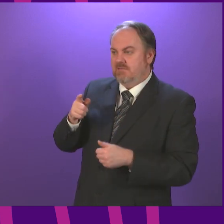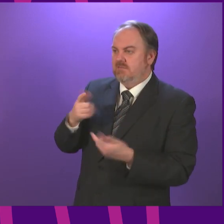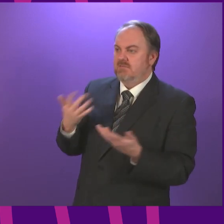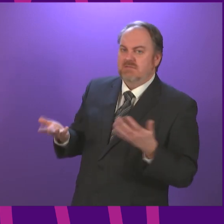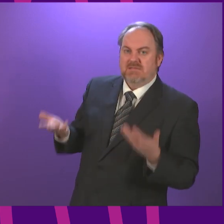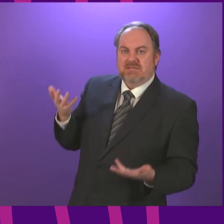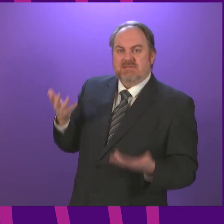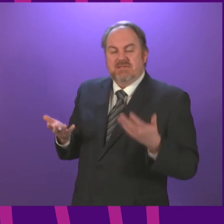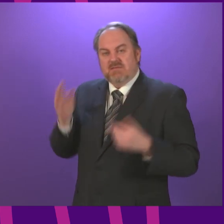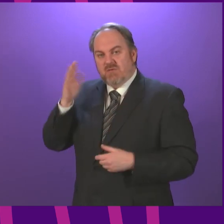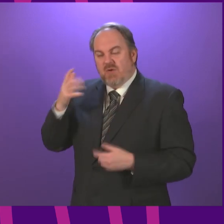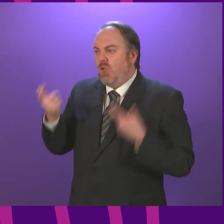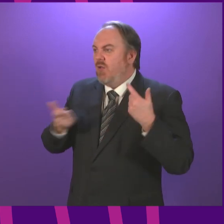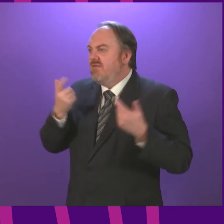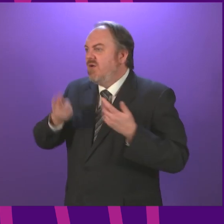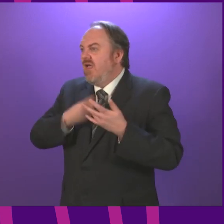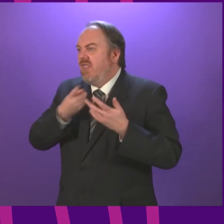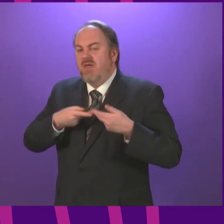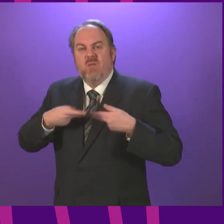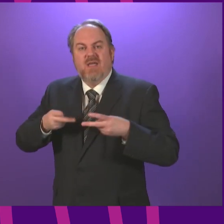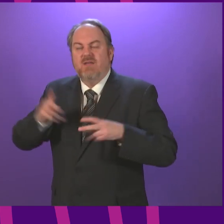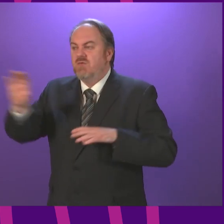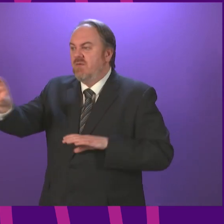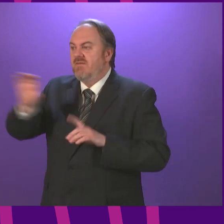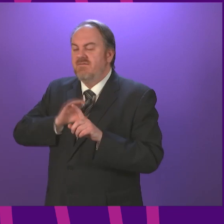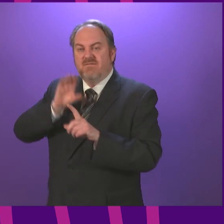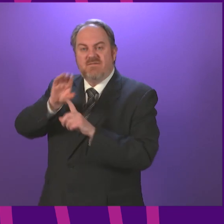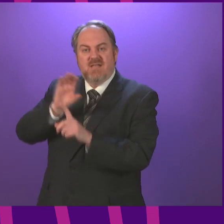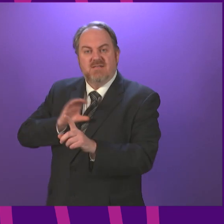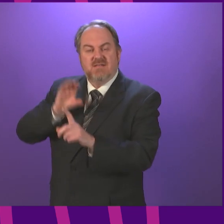has indicated that it is seeking alternative long-term funding arrangements. We take some